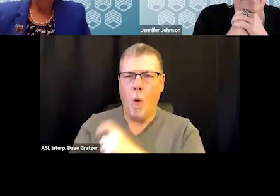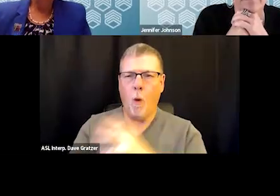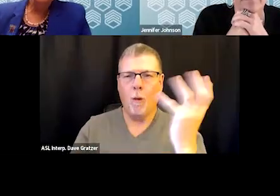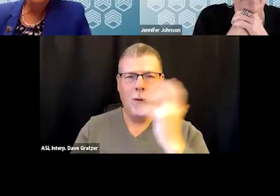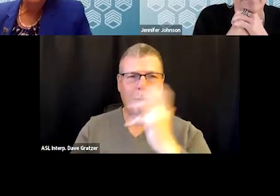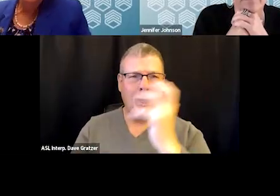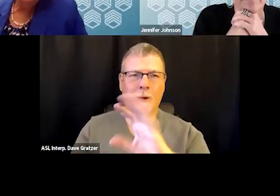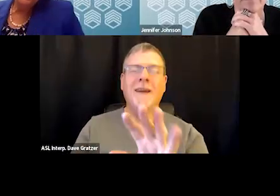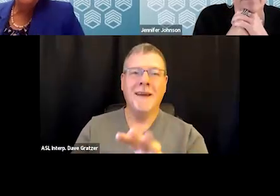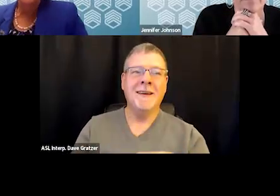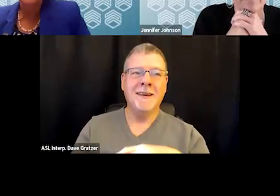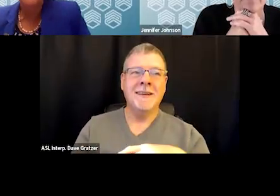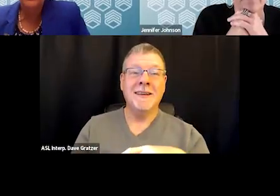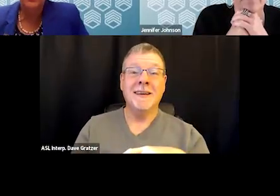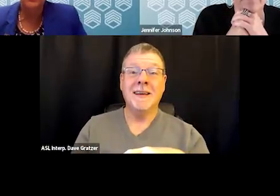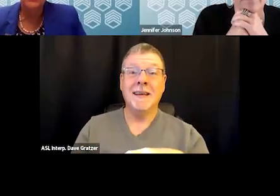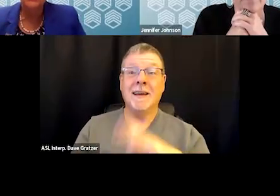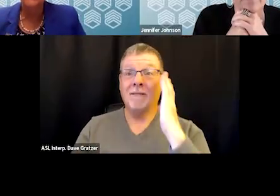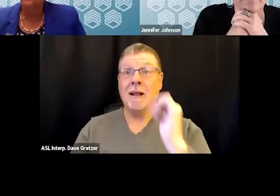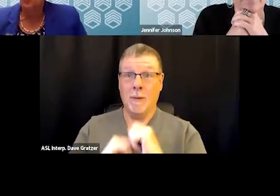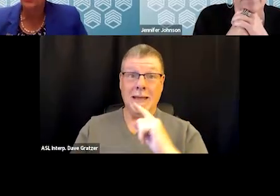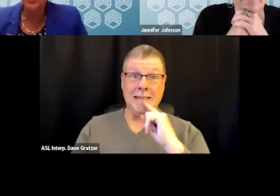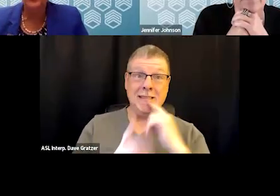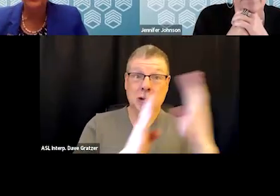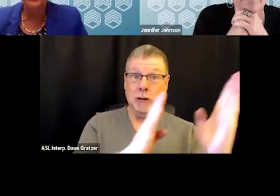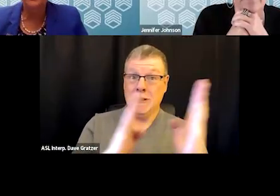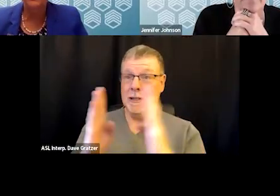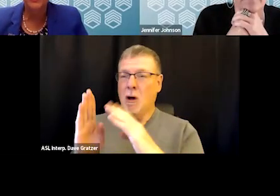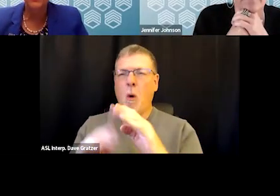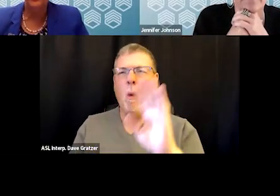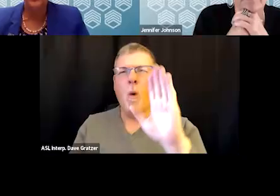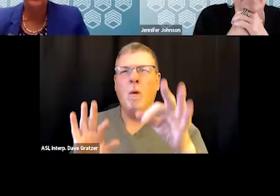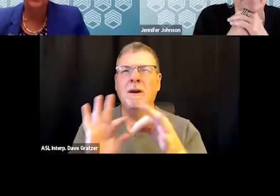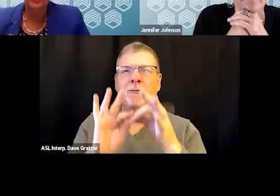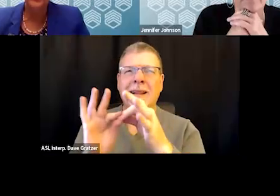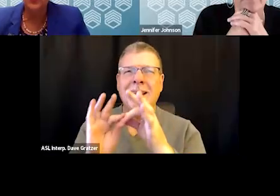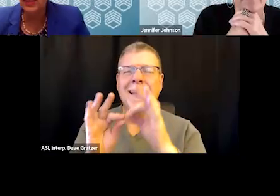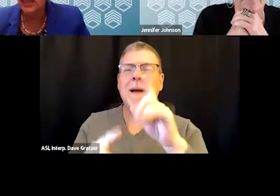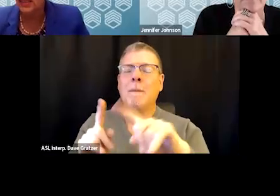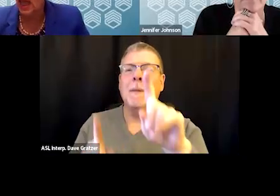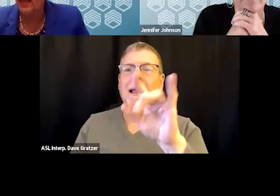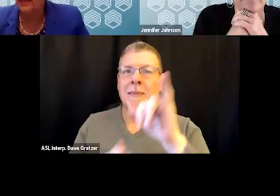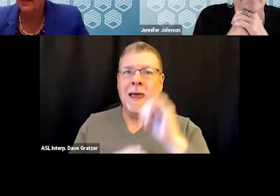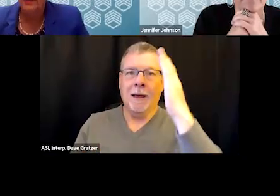Um, with respect to the serious mental illnesses, they're all interrelated. That's why we included this slide.